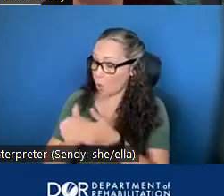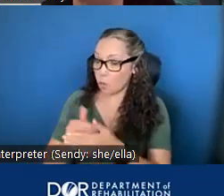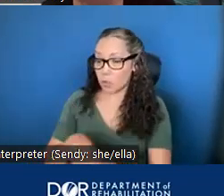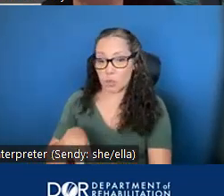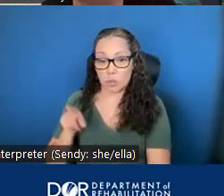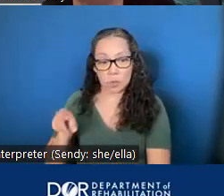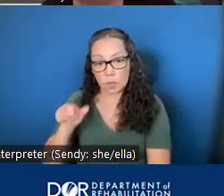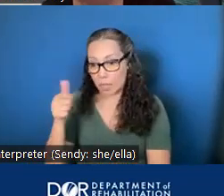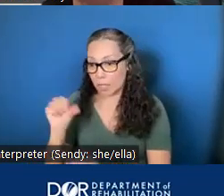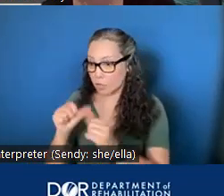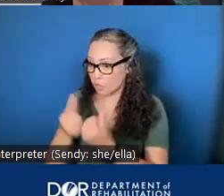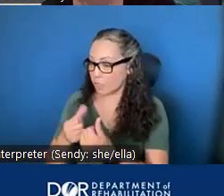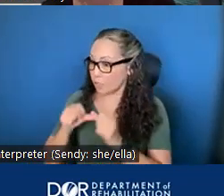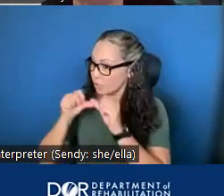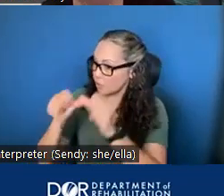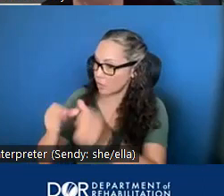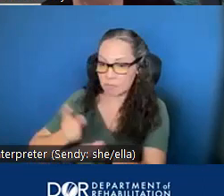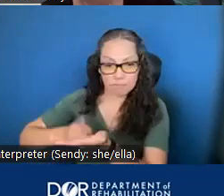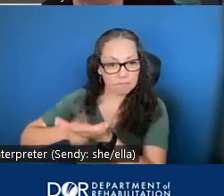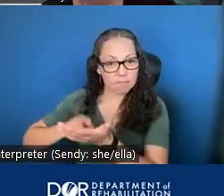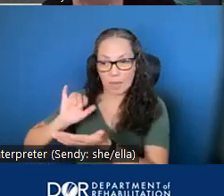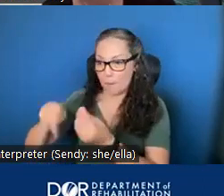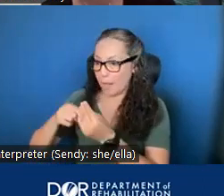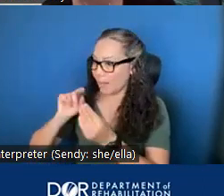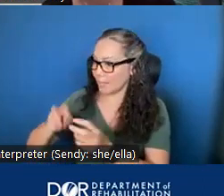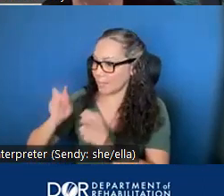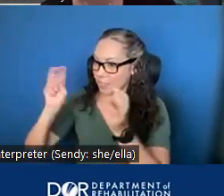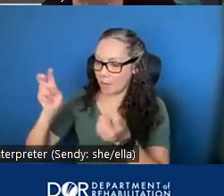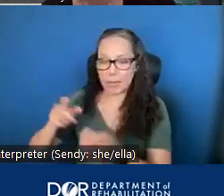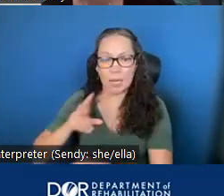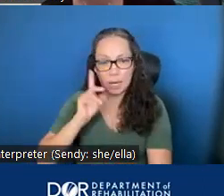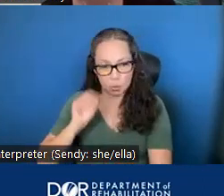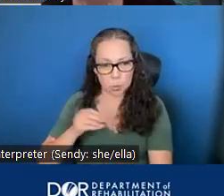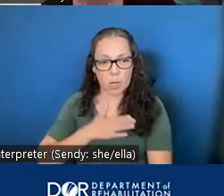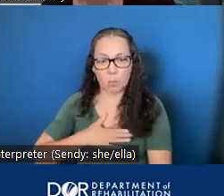con conversations about this very topic so do appreciate this being included in the business